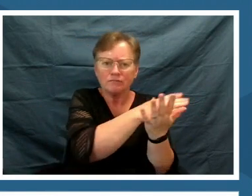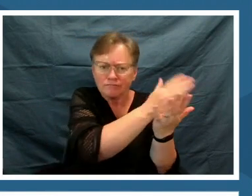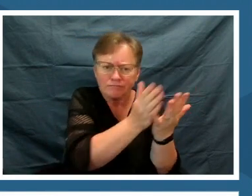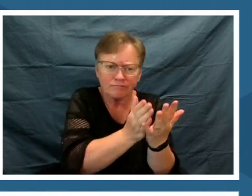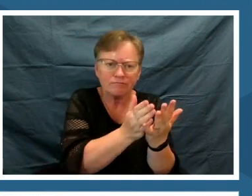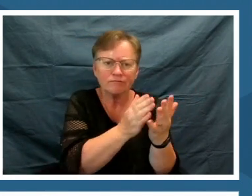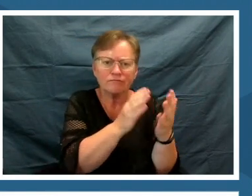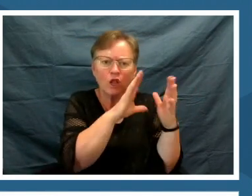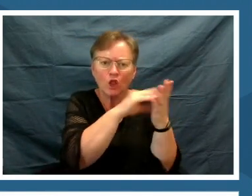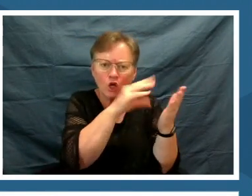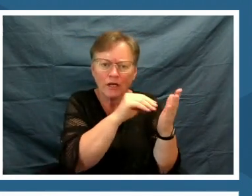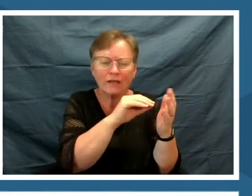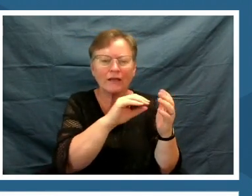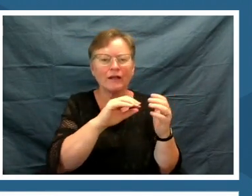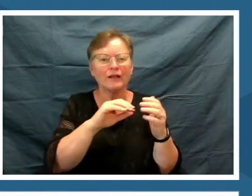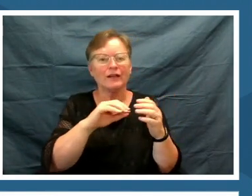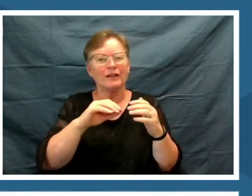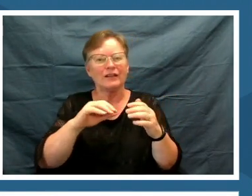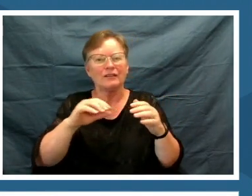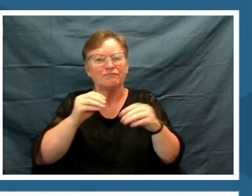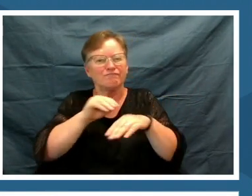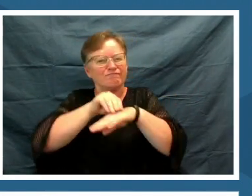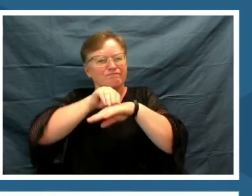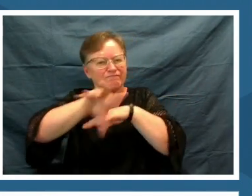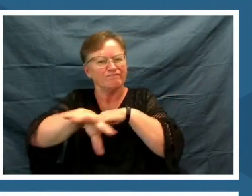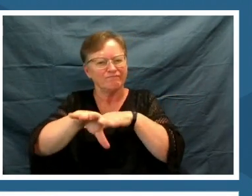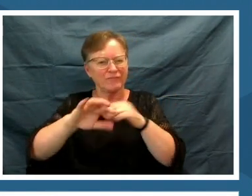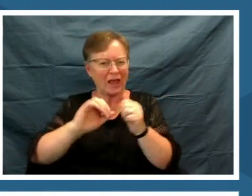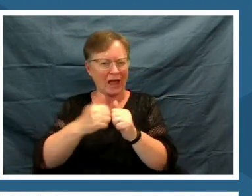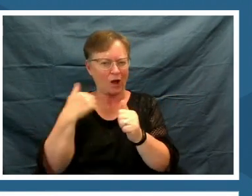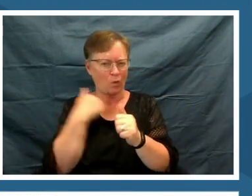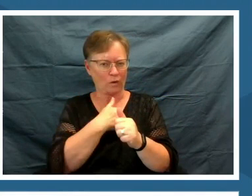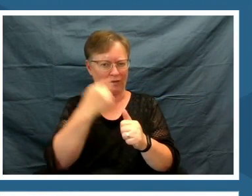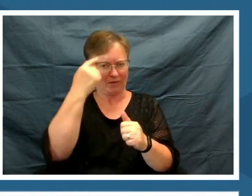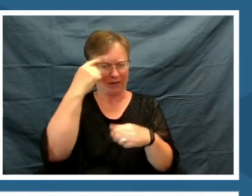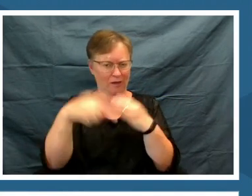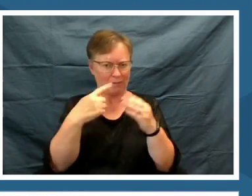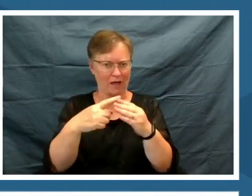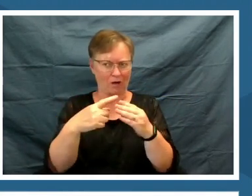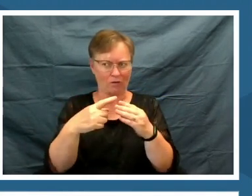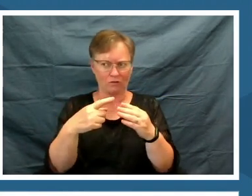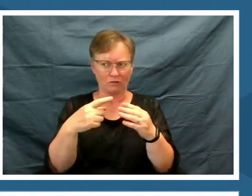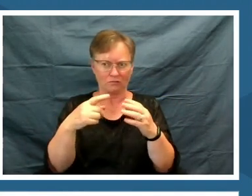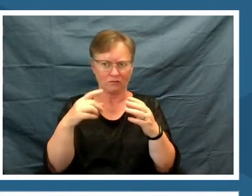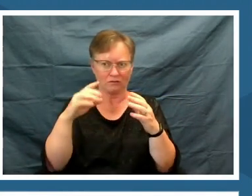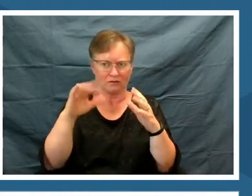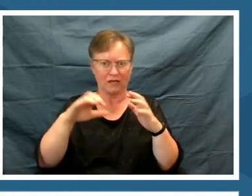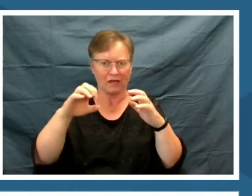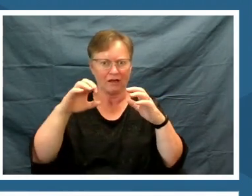technical education or how we might think about the phenomena that we take up in our science classrooms for